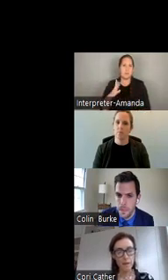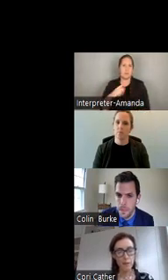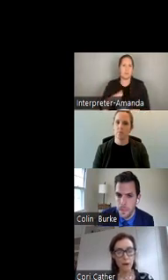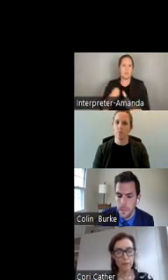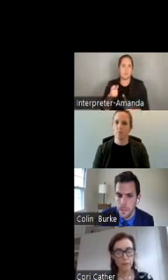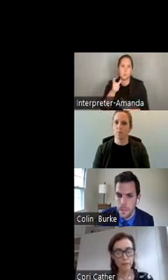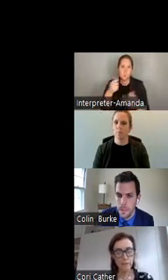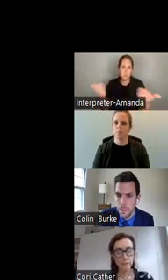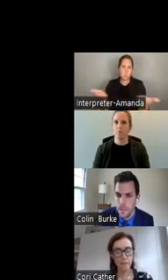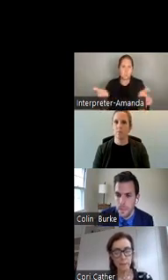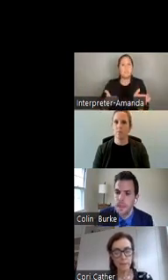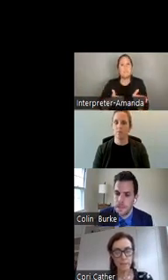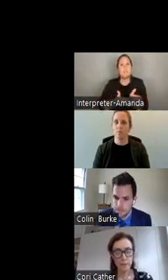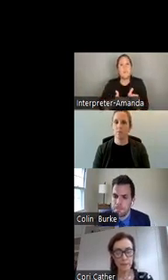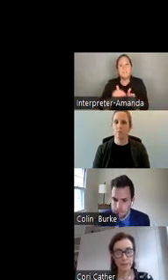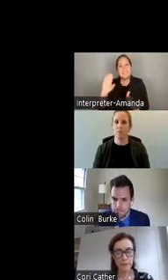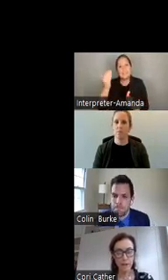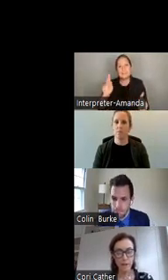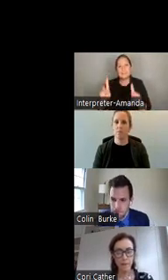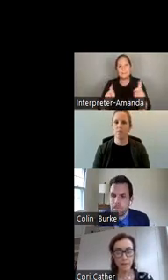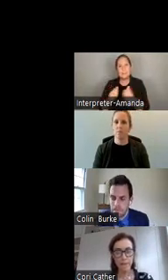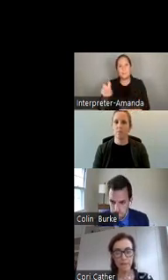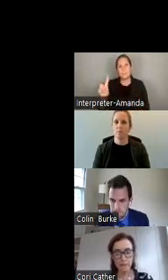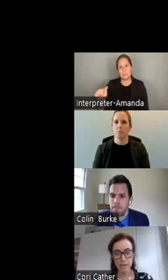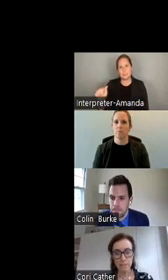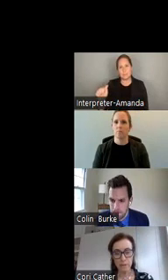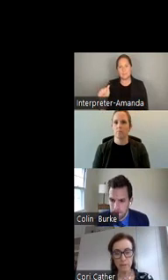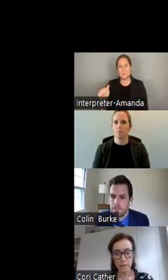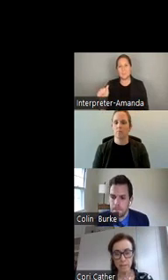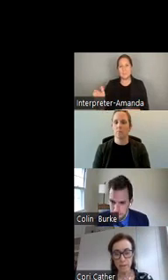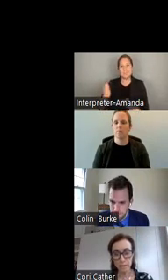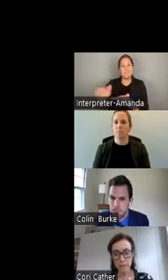all too often it seems people with disabilities are being left out as a marginalized population